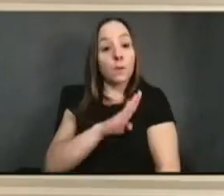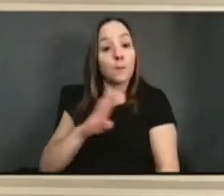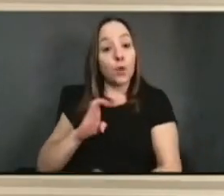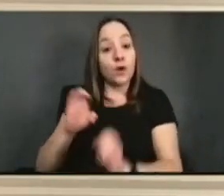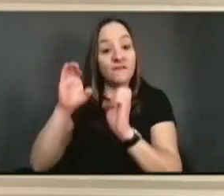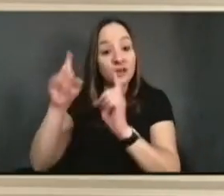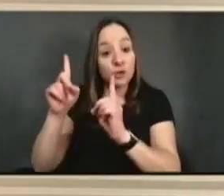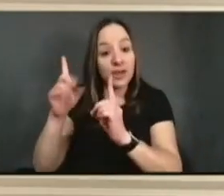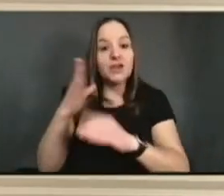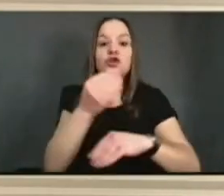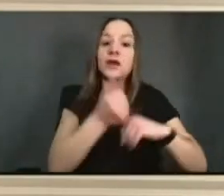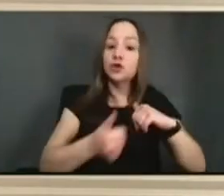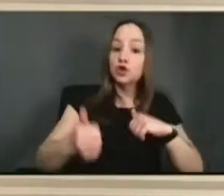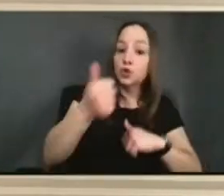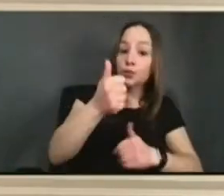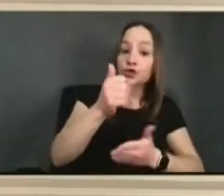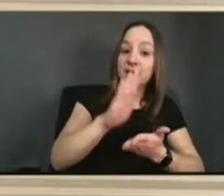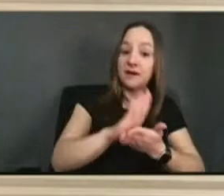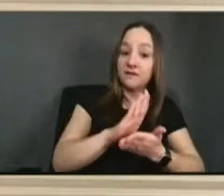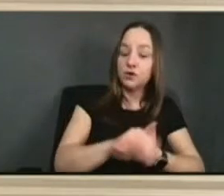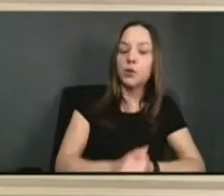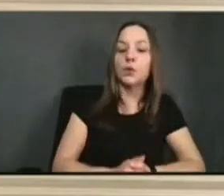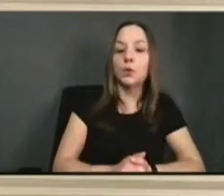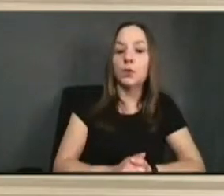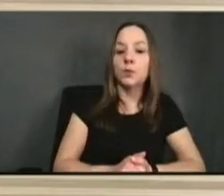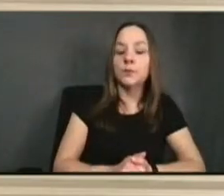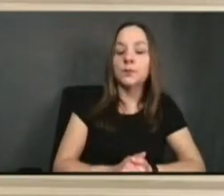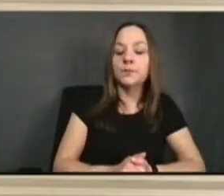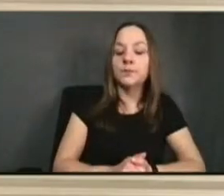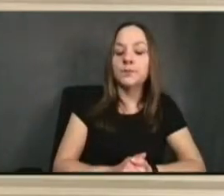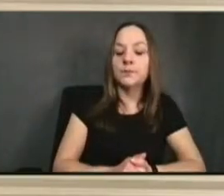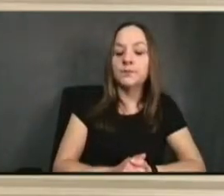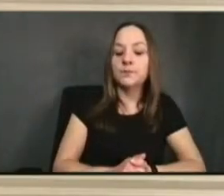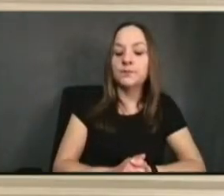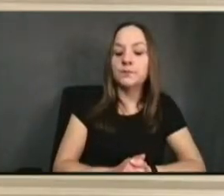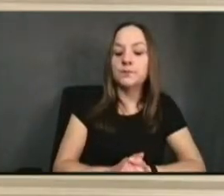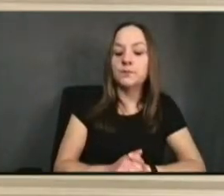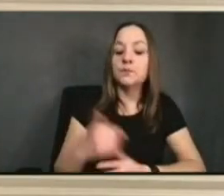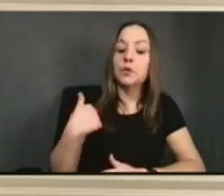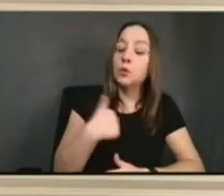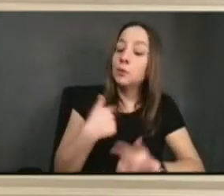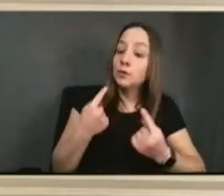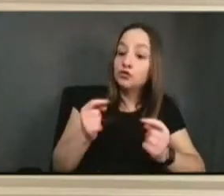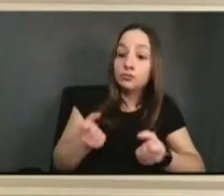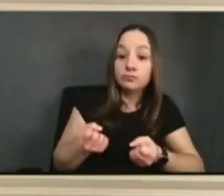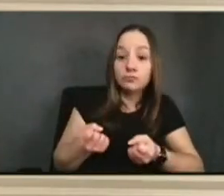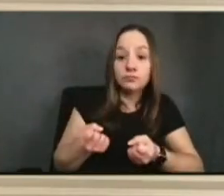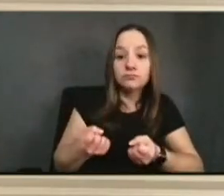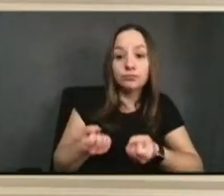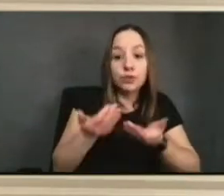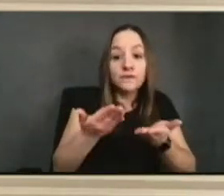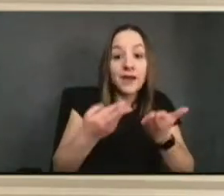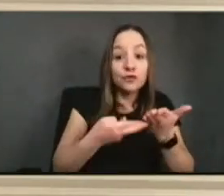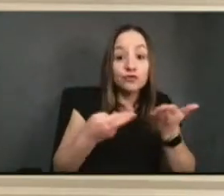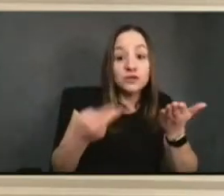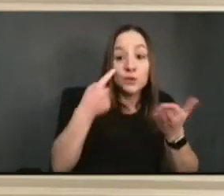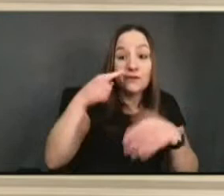that we support our Board of education a our superintendent of schools. We have tried to do